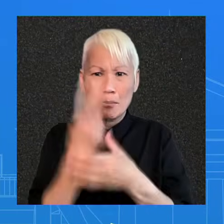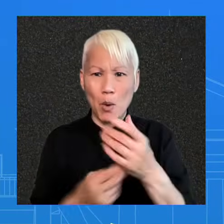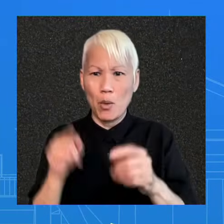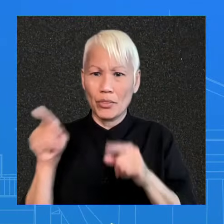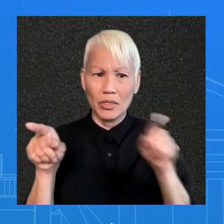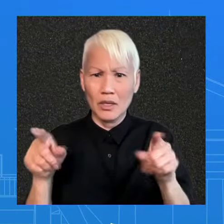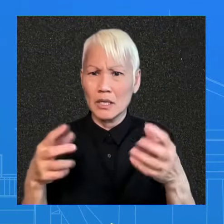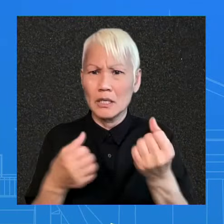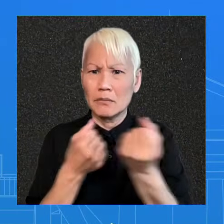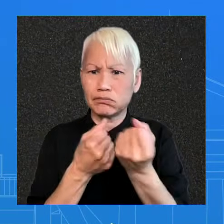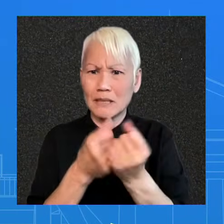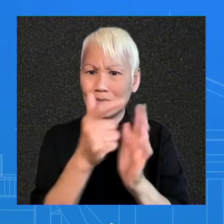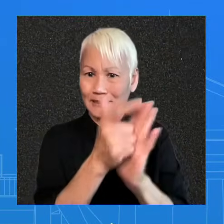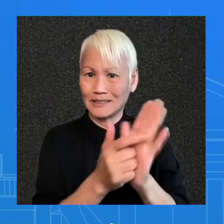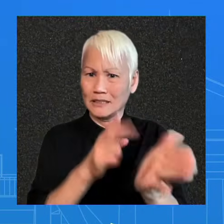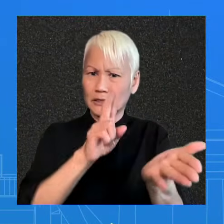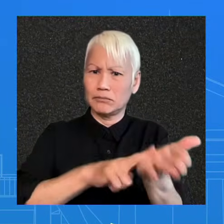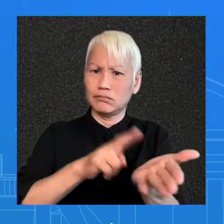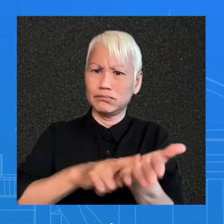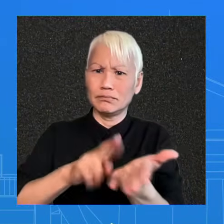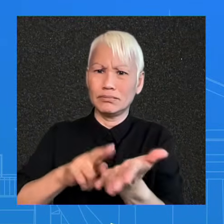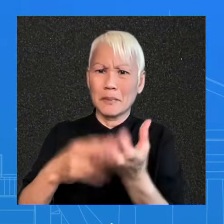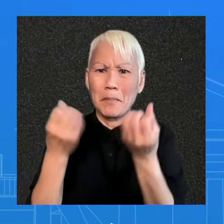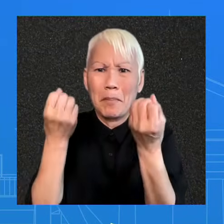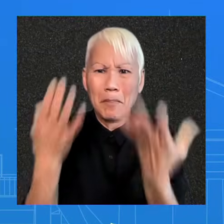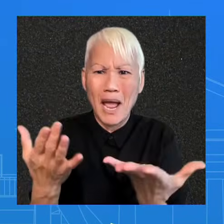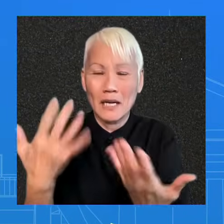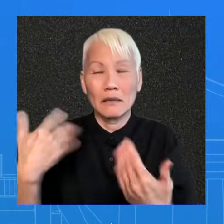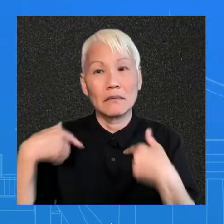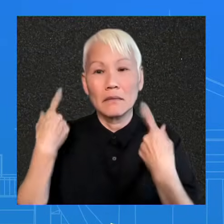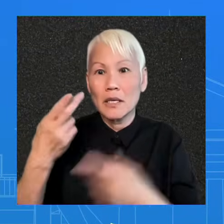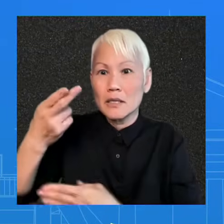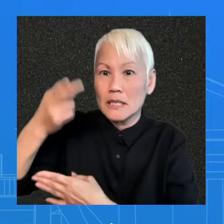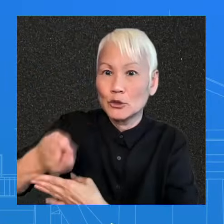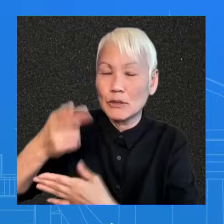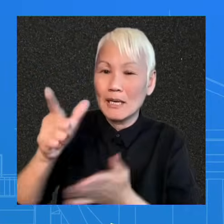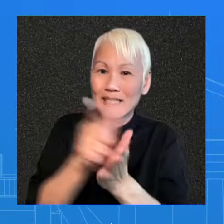many of those were historic pieces of legislation --when you think about the bipartisan infrastructure legislation,